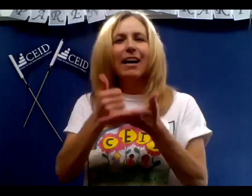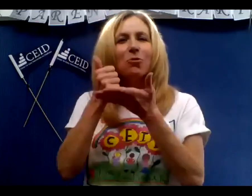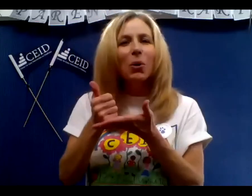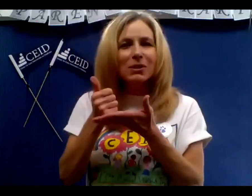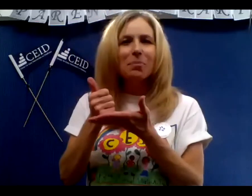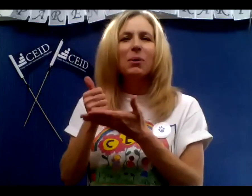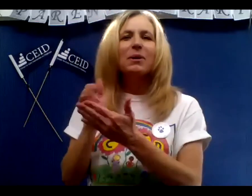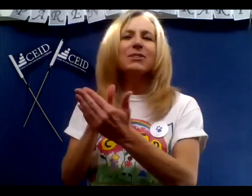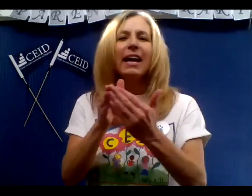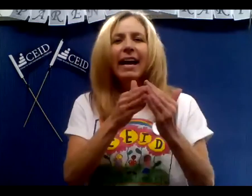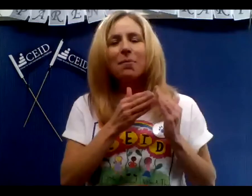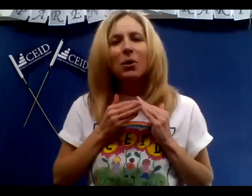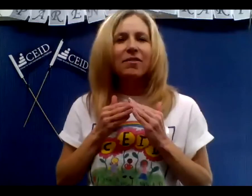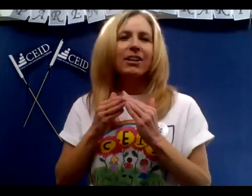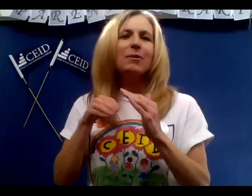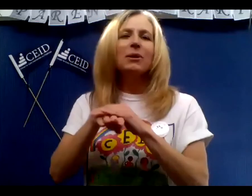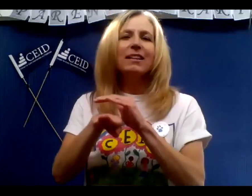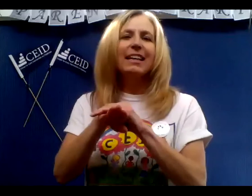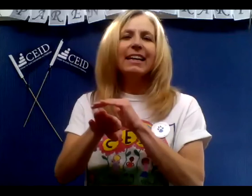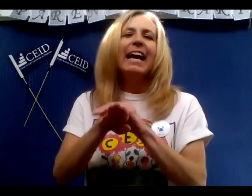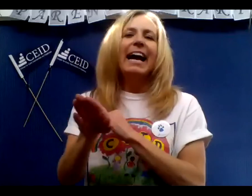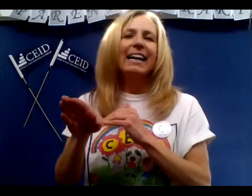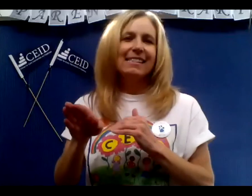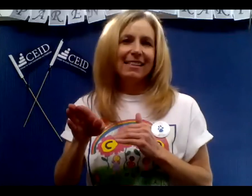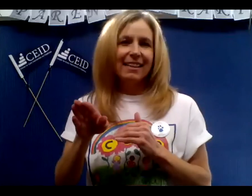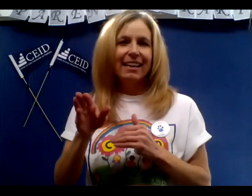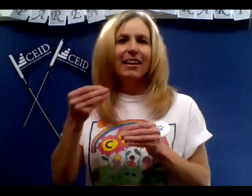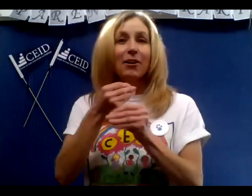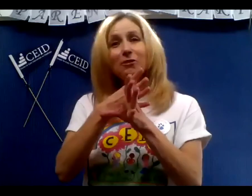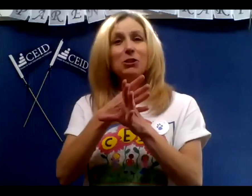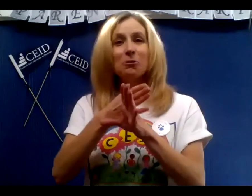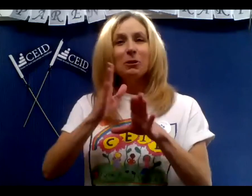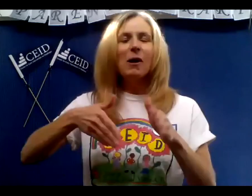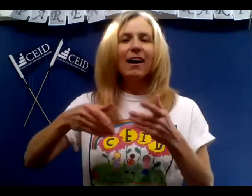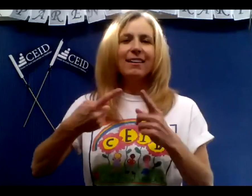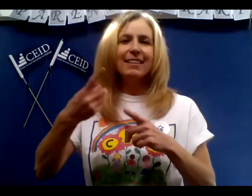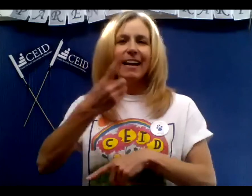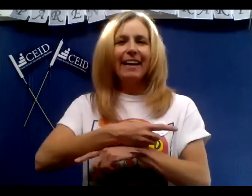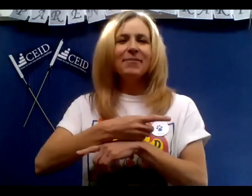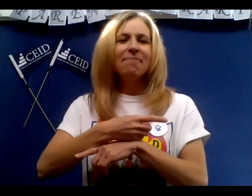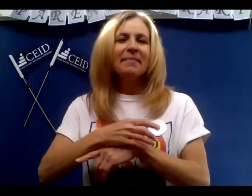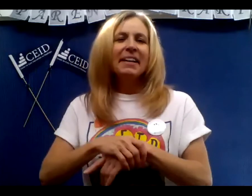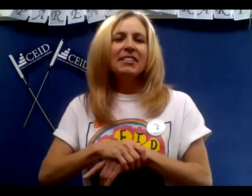to have more supporters and more of our community accessing our virtual walk today.